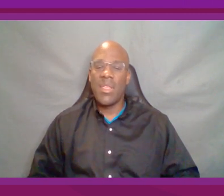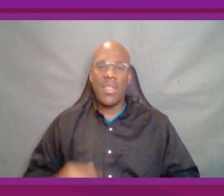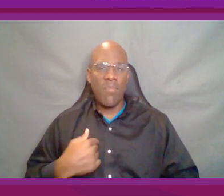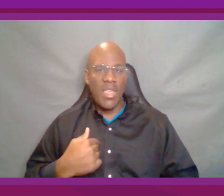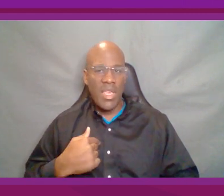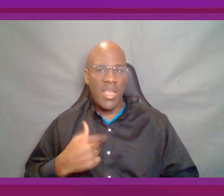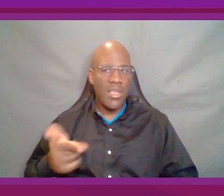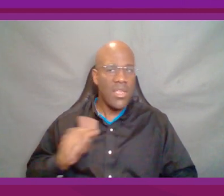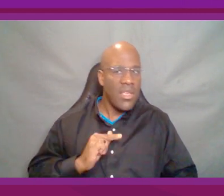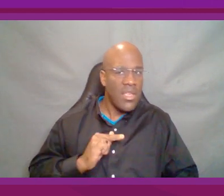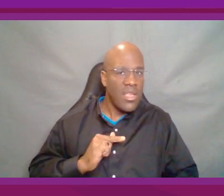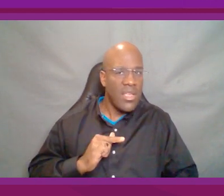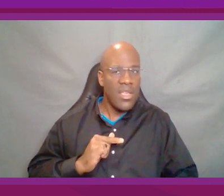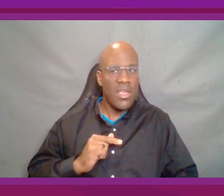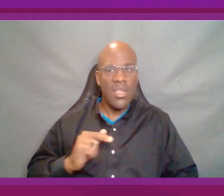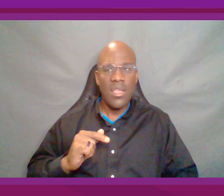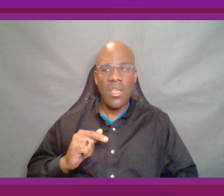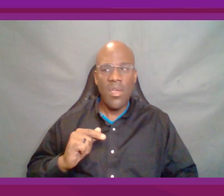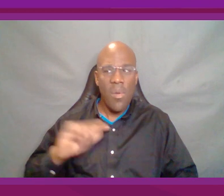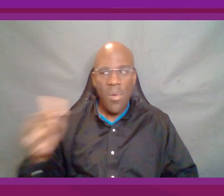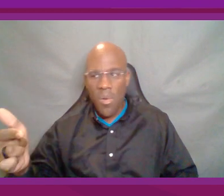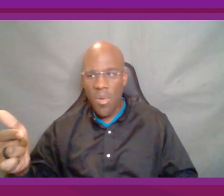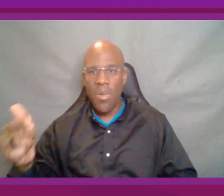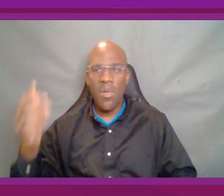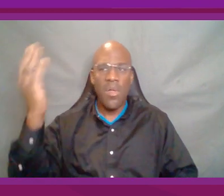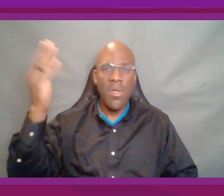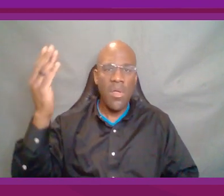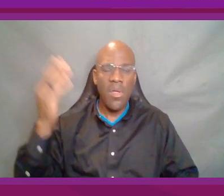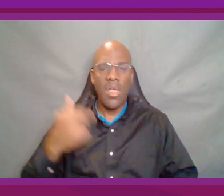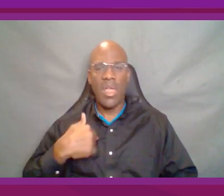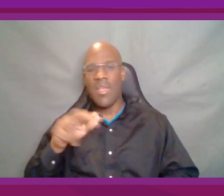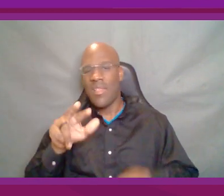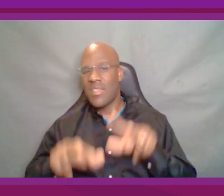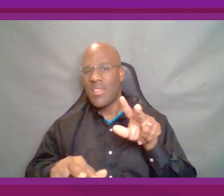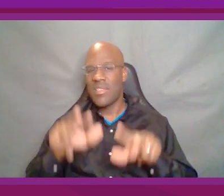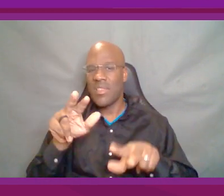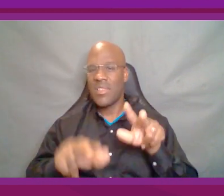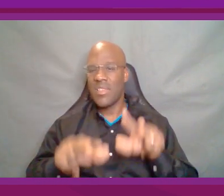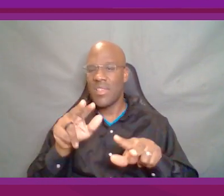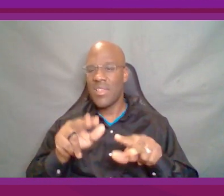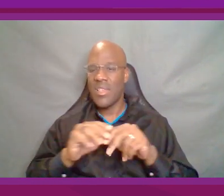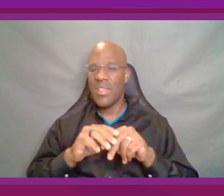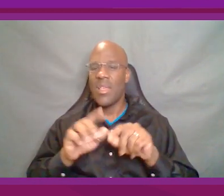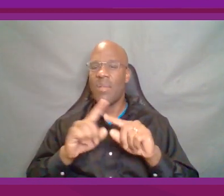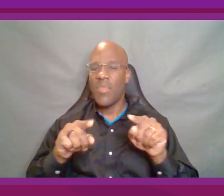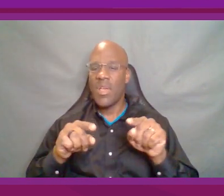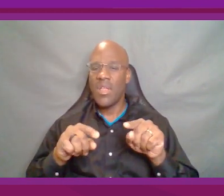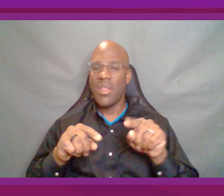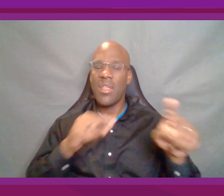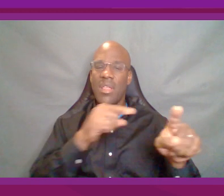out when I can speak and and how we're moving forward, but that signaling that you were done,